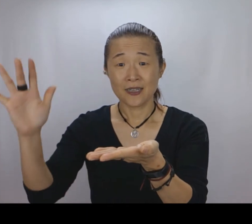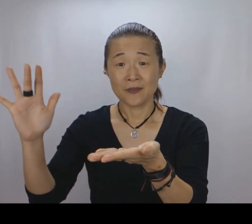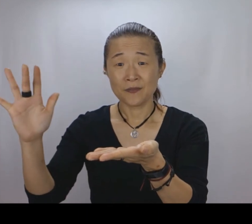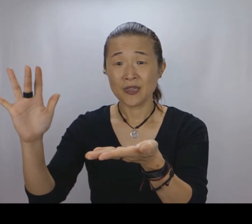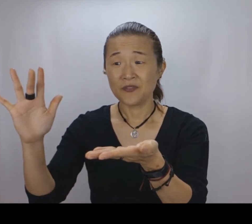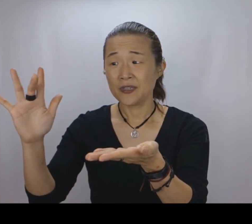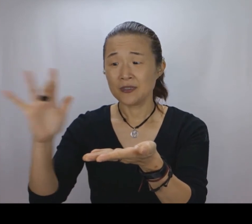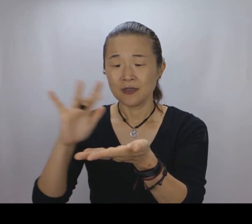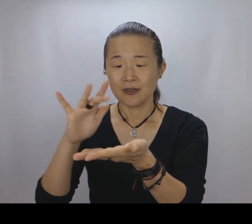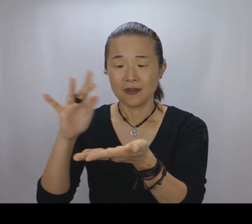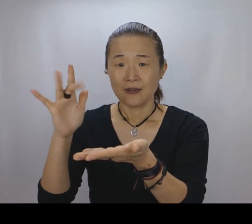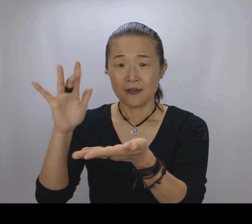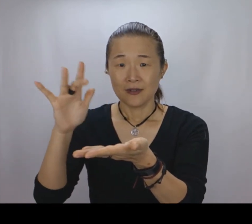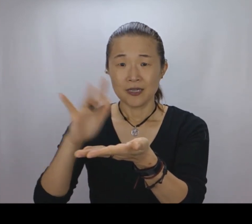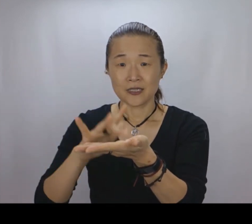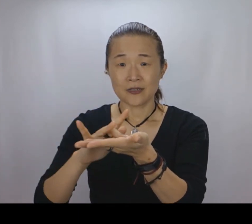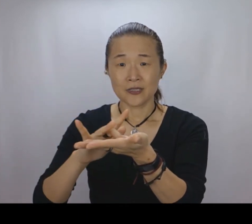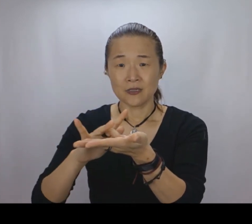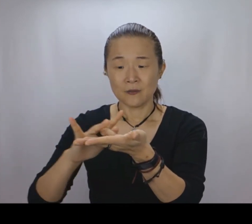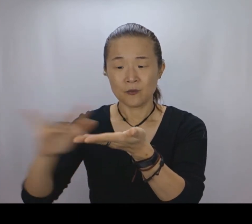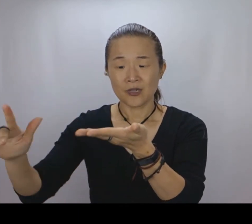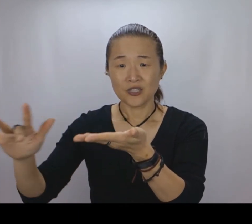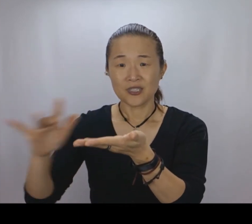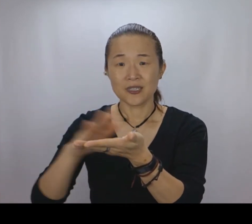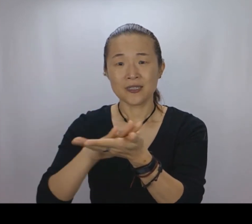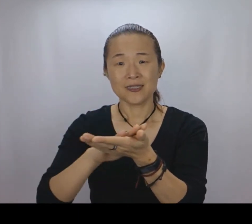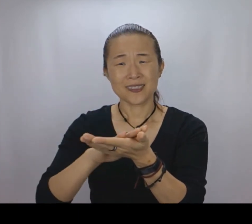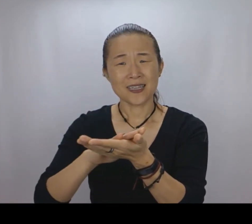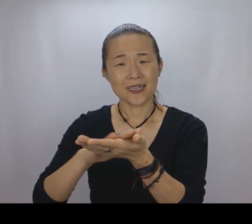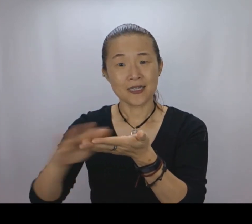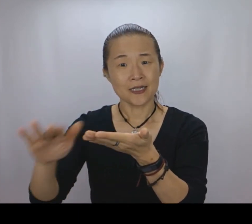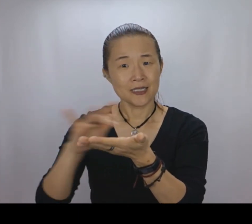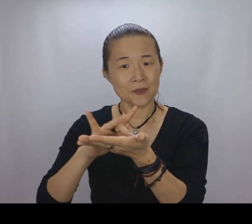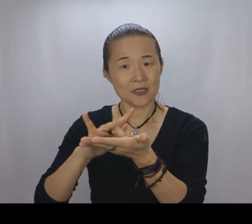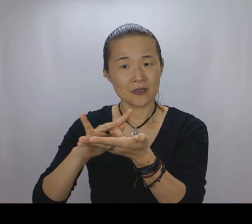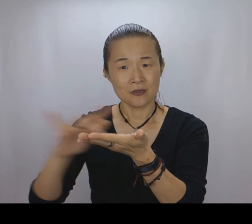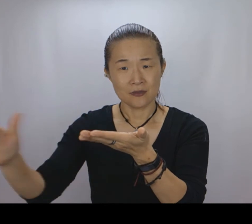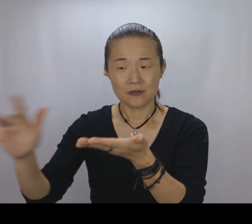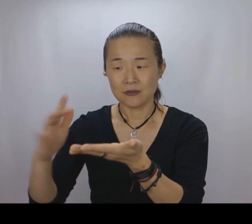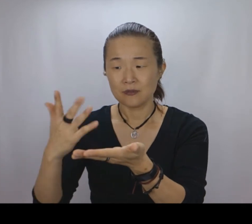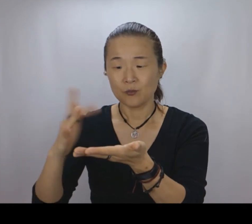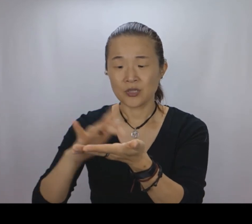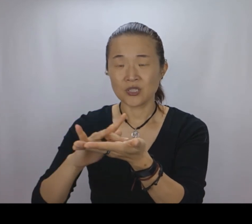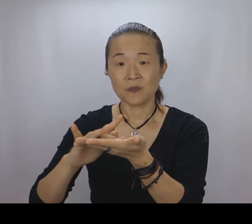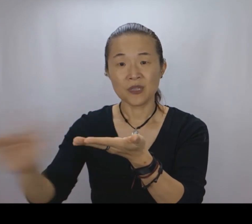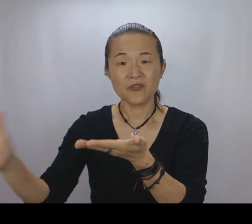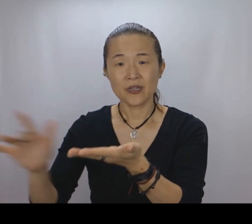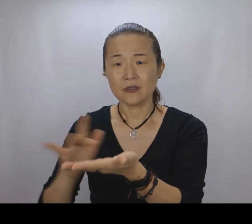and the middle finger is going to brush, it's kind of like nice, but you're going to brush the middle finger.